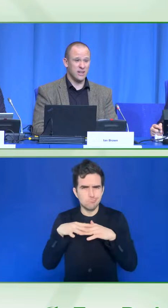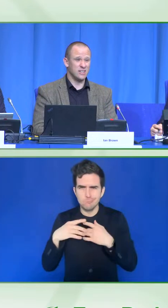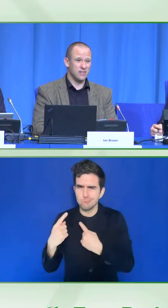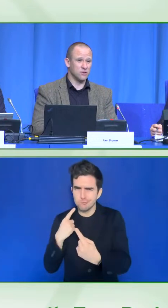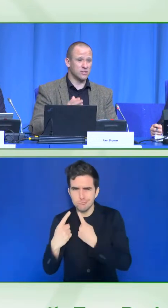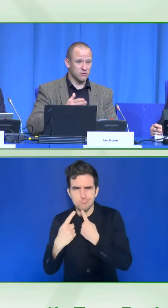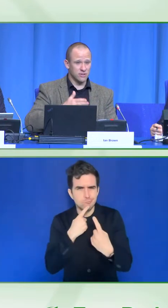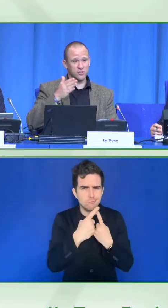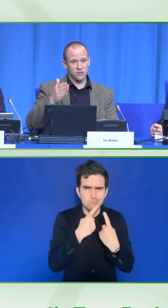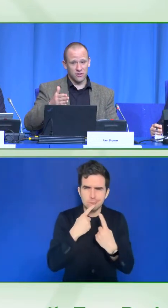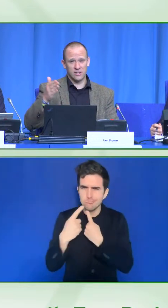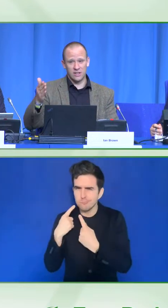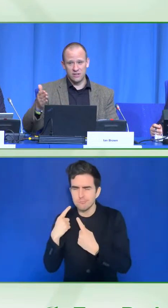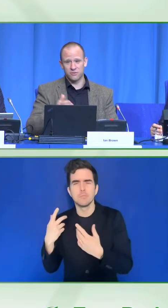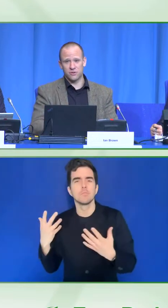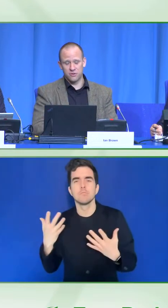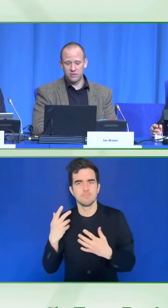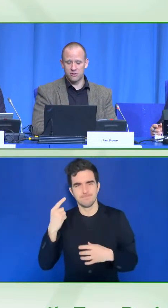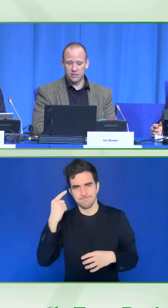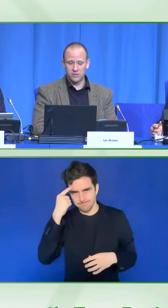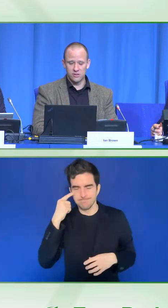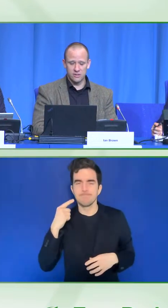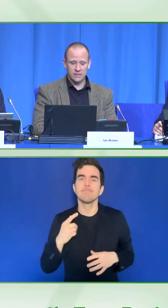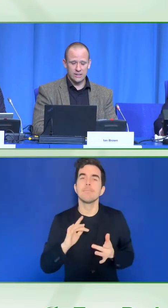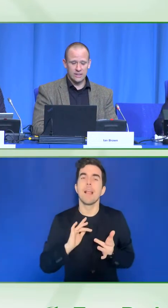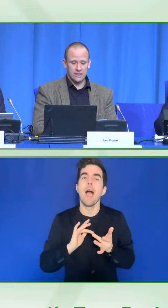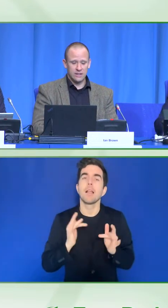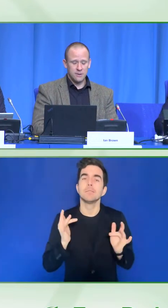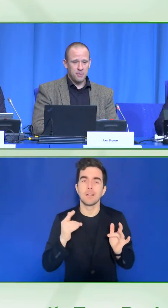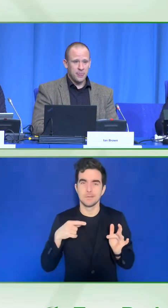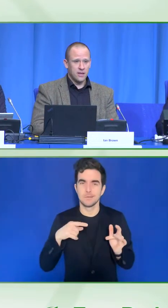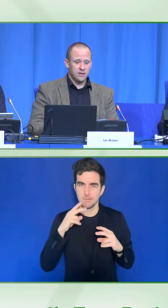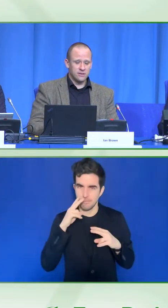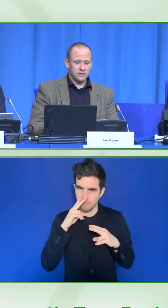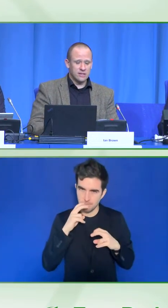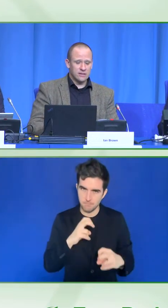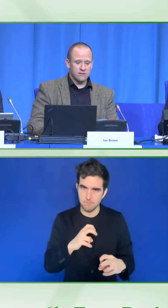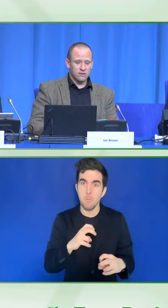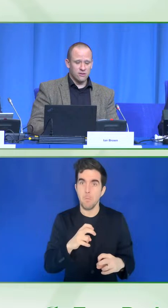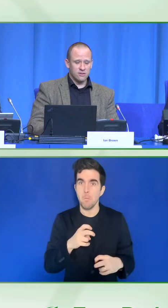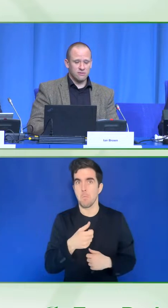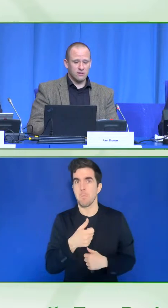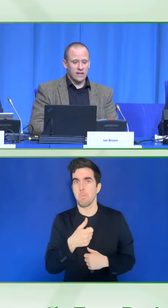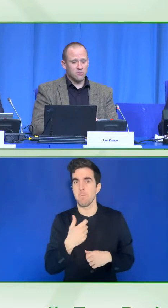are sustainable, local lead and long lasting.